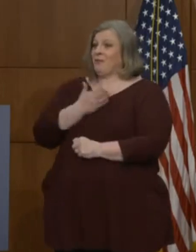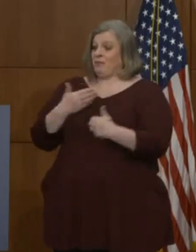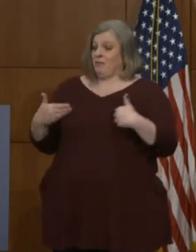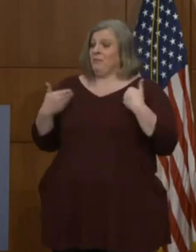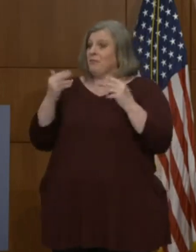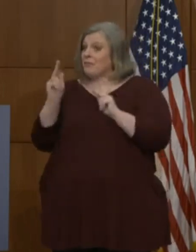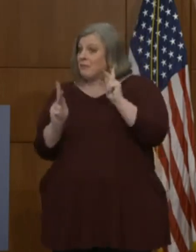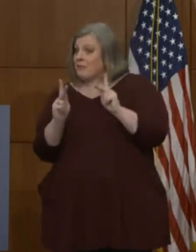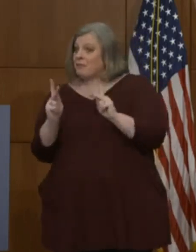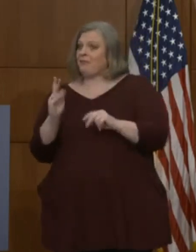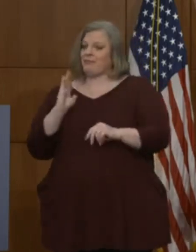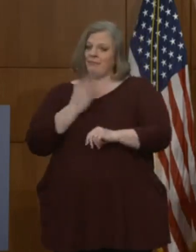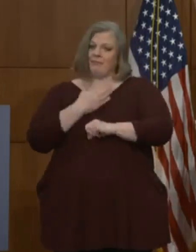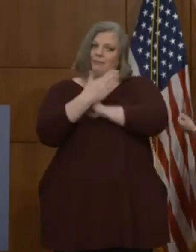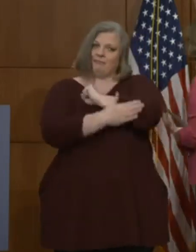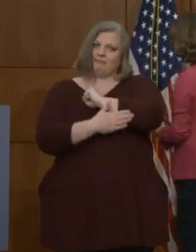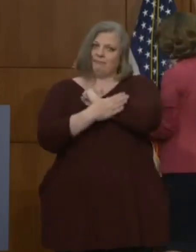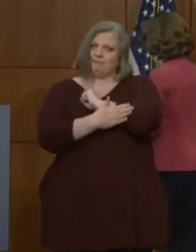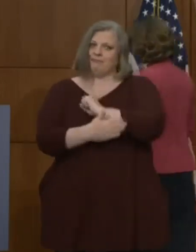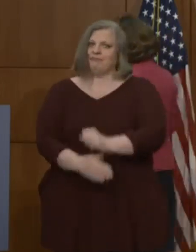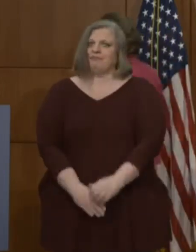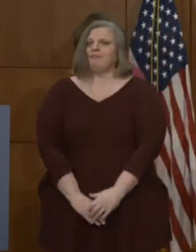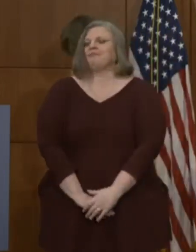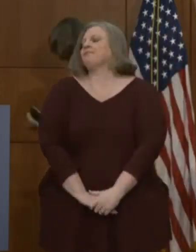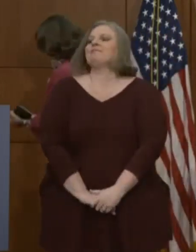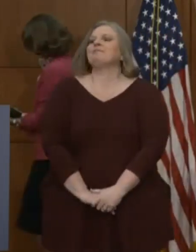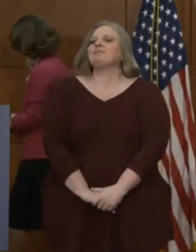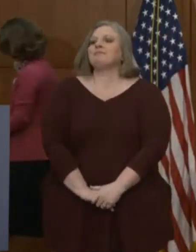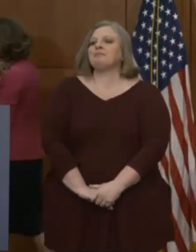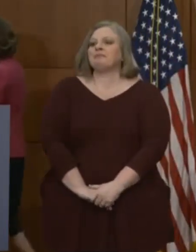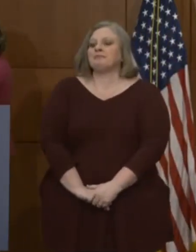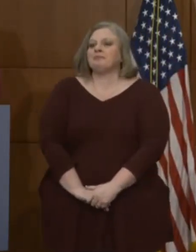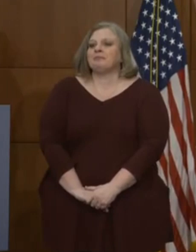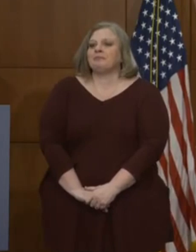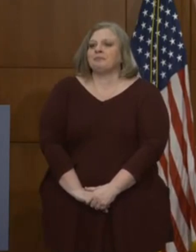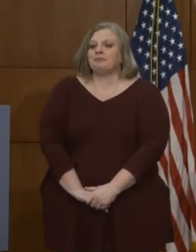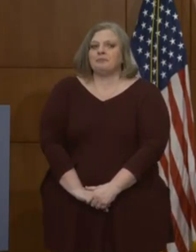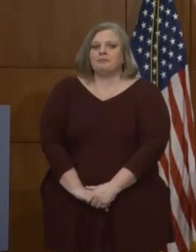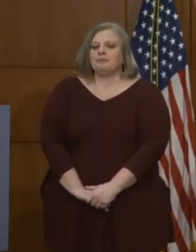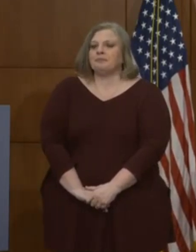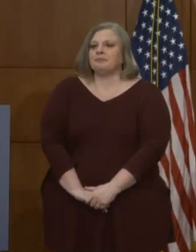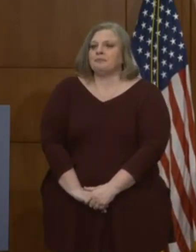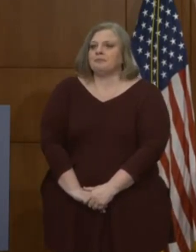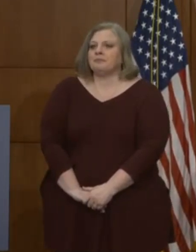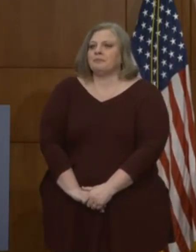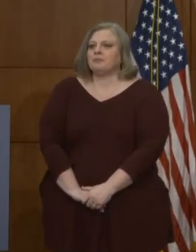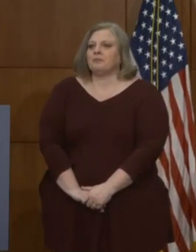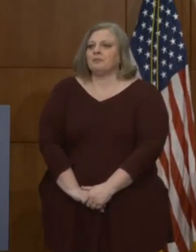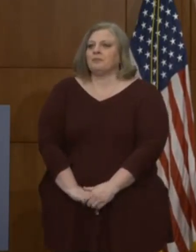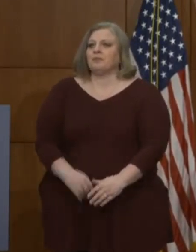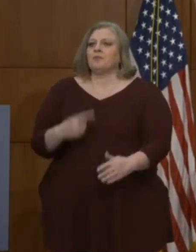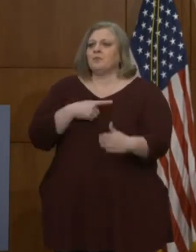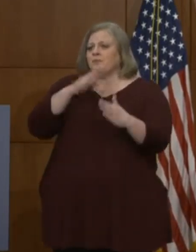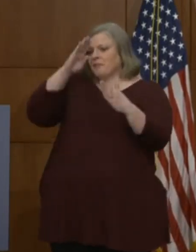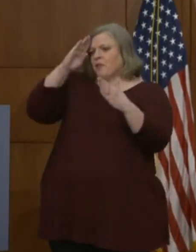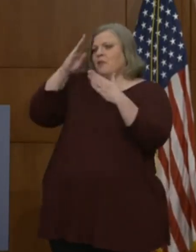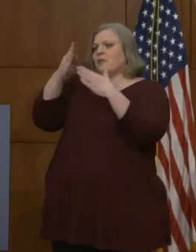FUTURE FOR OUR YOUNG PEOPLE AND OUR NATION. THANK YOU SO MUCH.